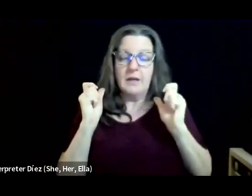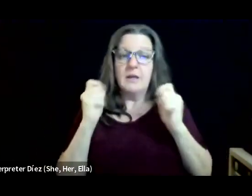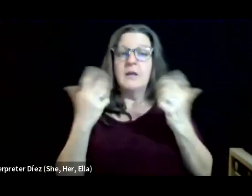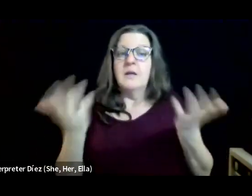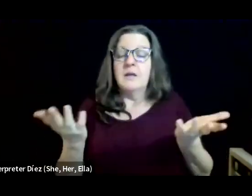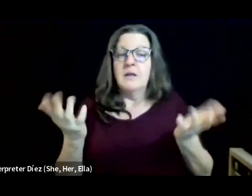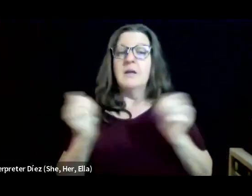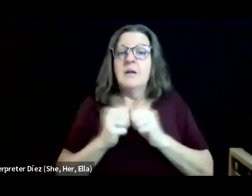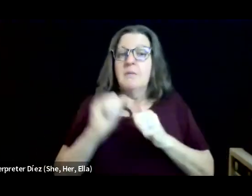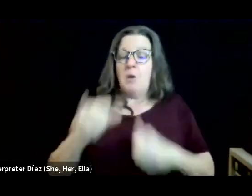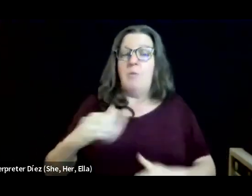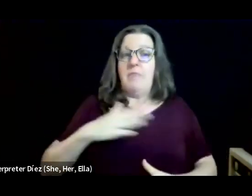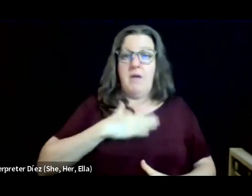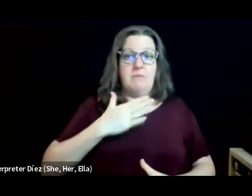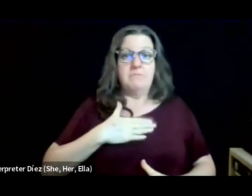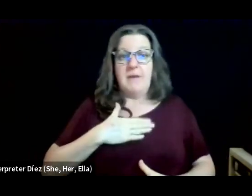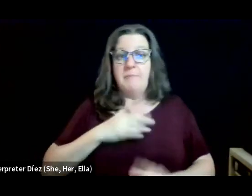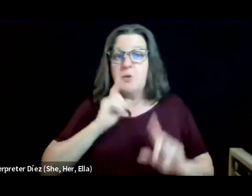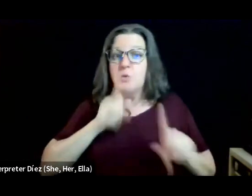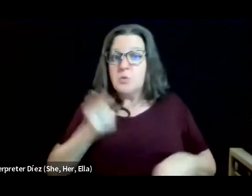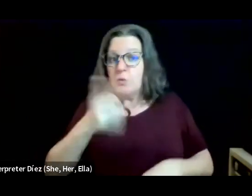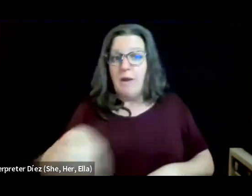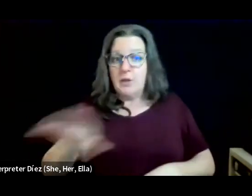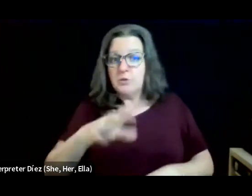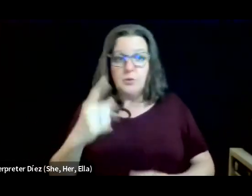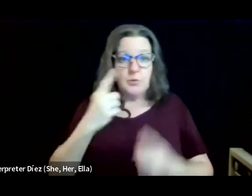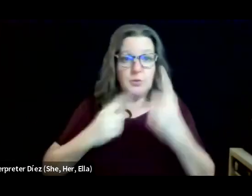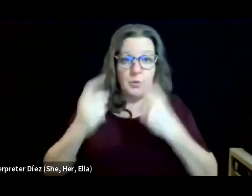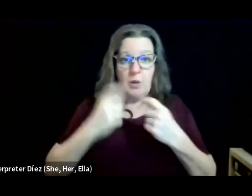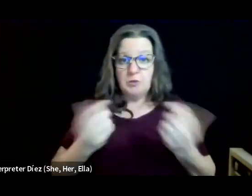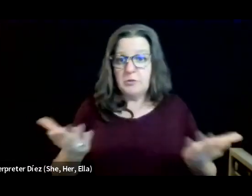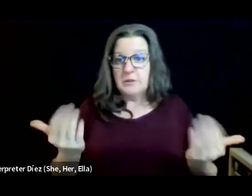any questions that you might have on anything.